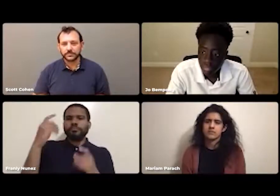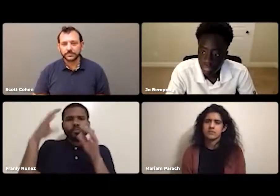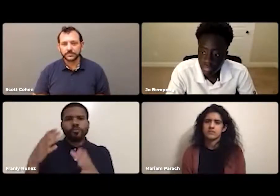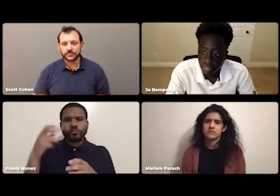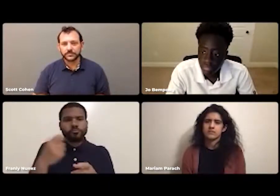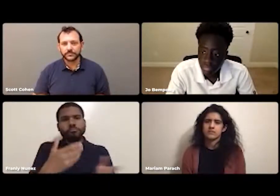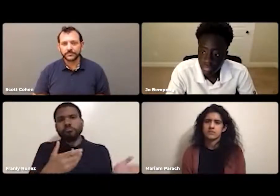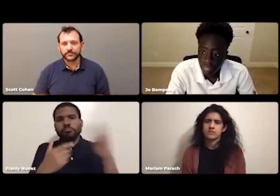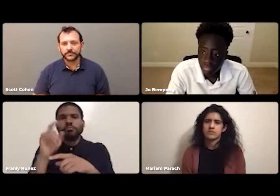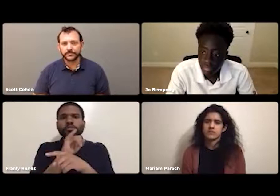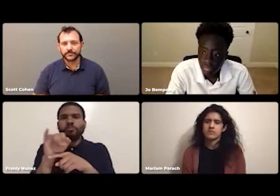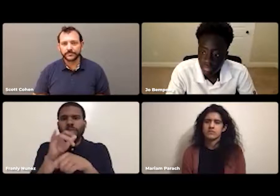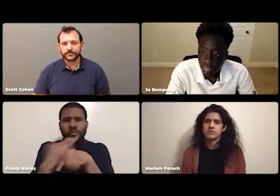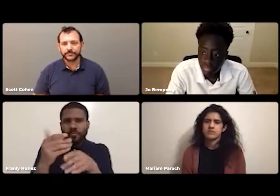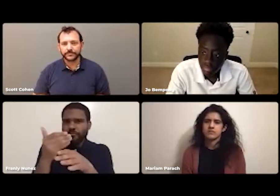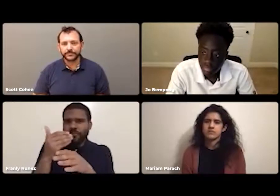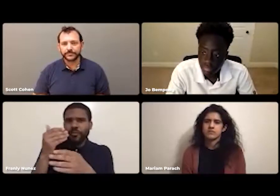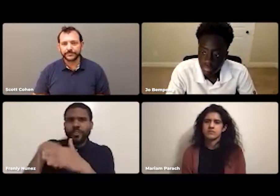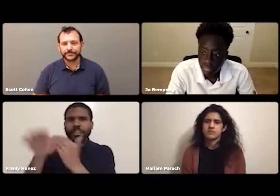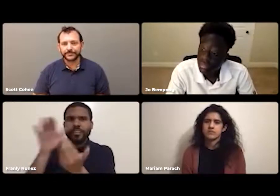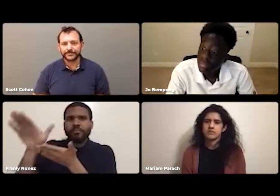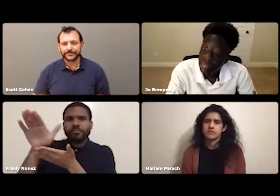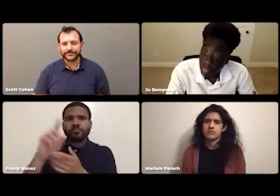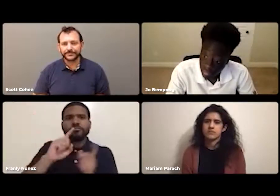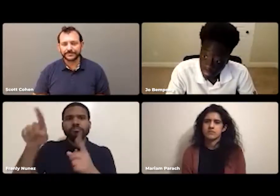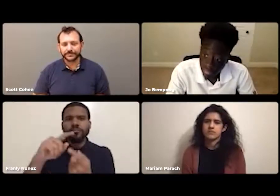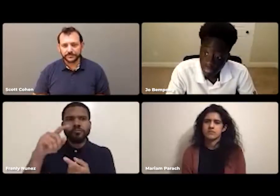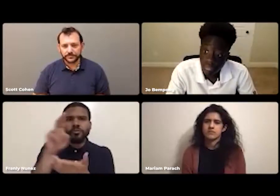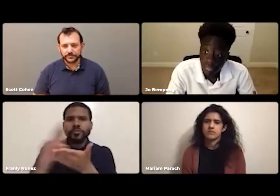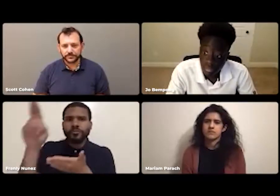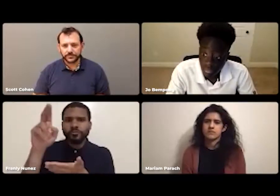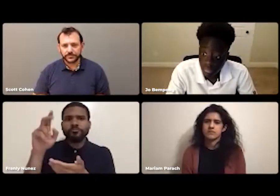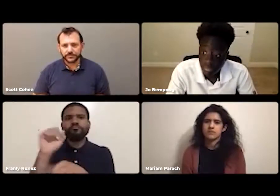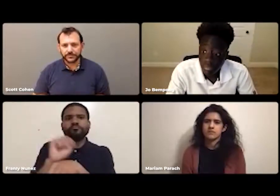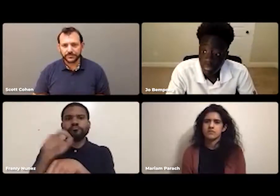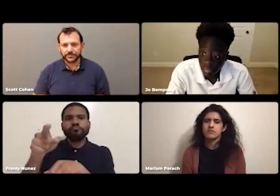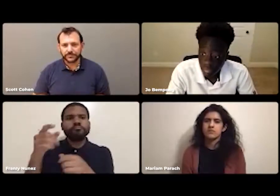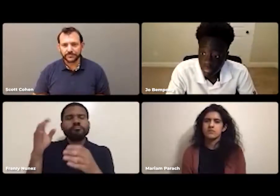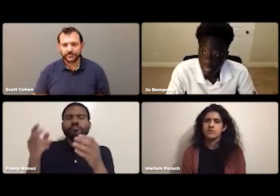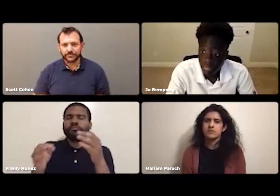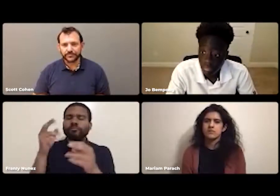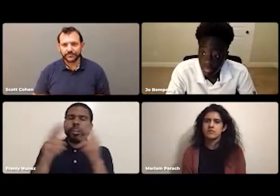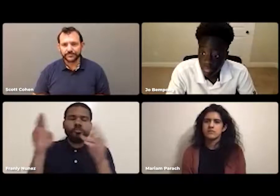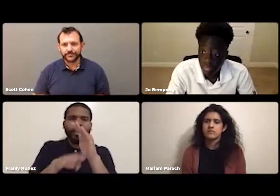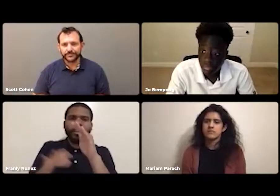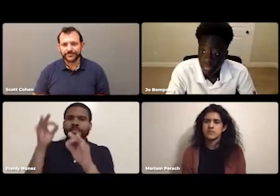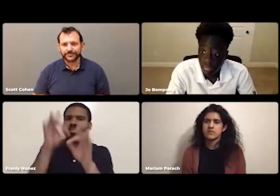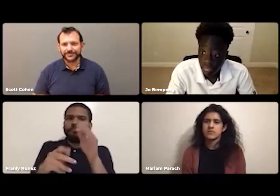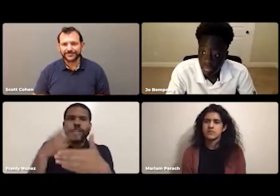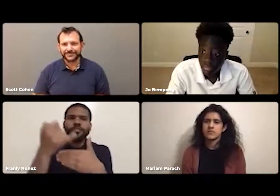Also, during high school, I had a teacher invite me to an internship before I went to college.